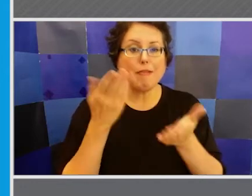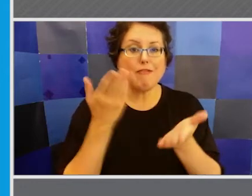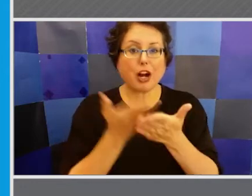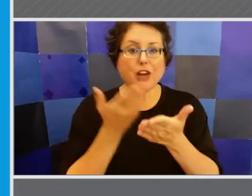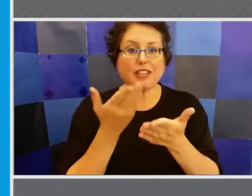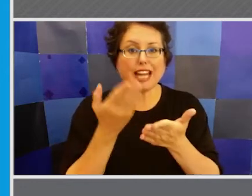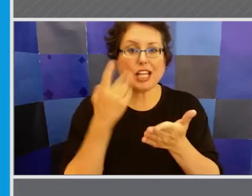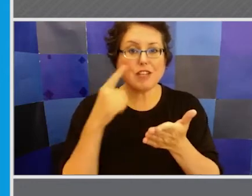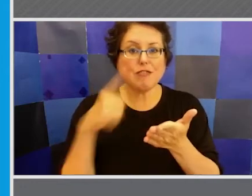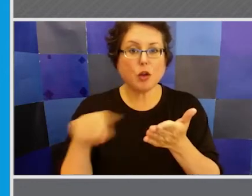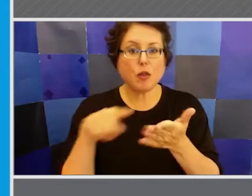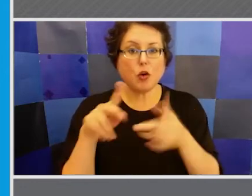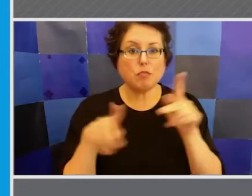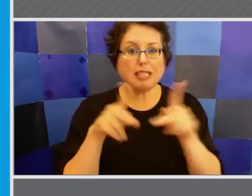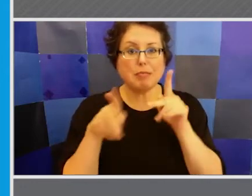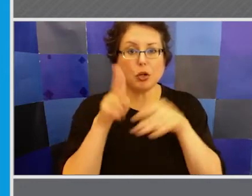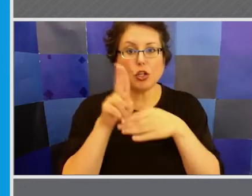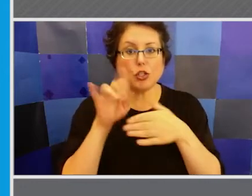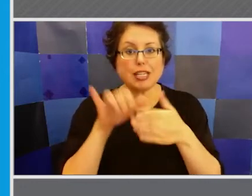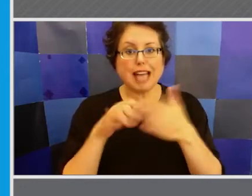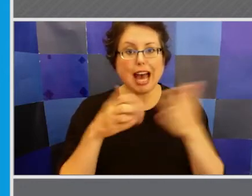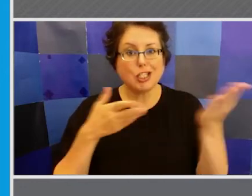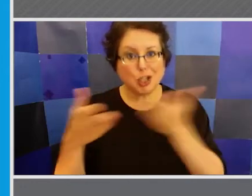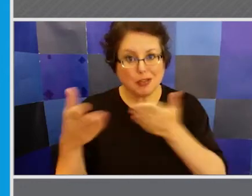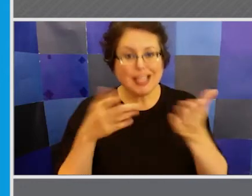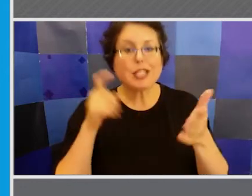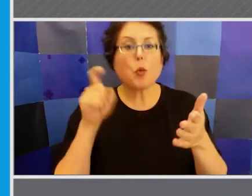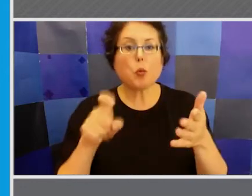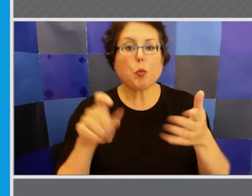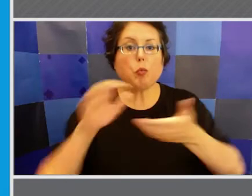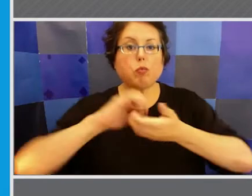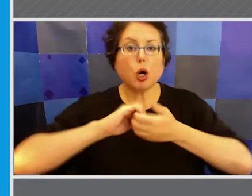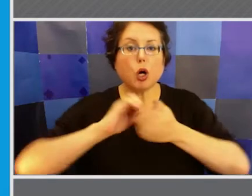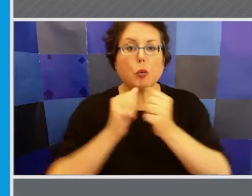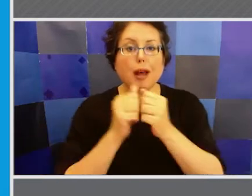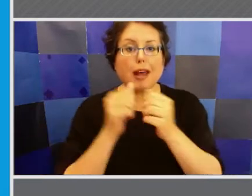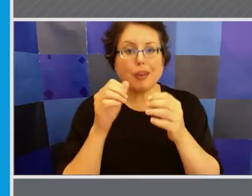So we have to work with organizations to make sure that they know qualified persons who